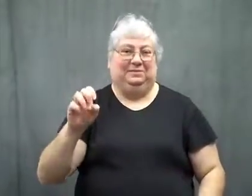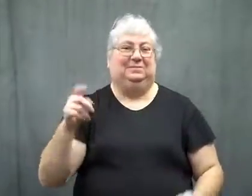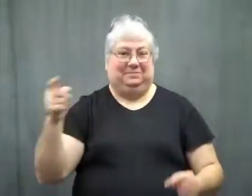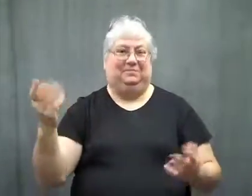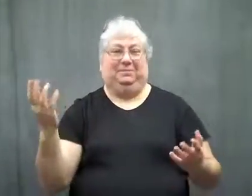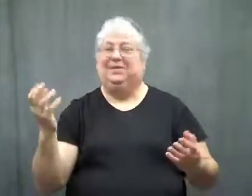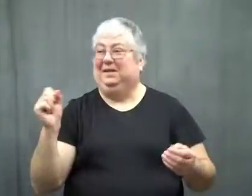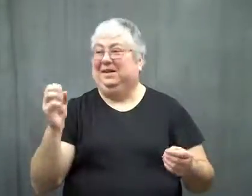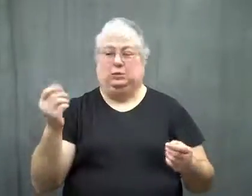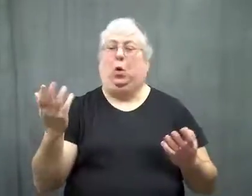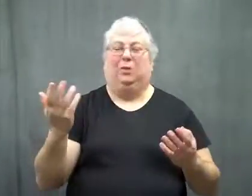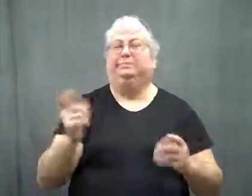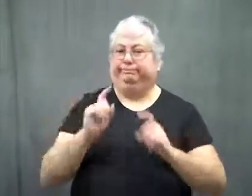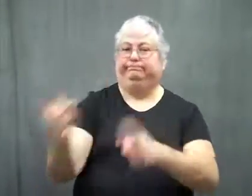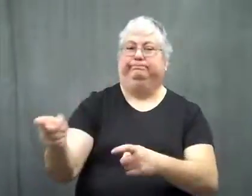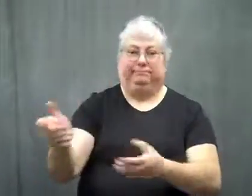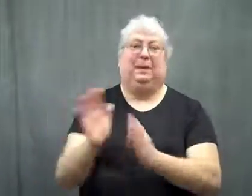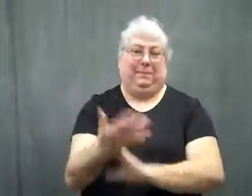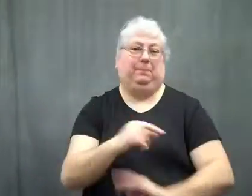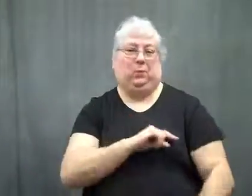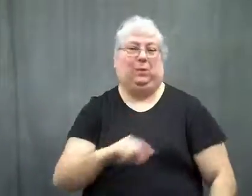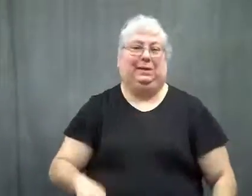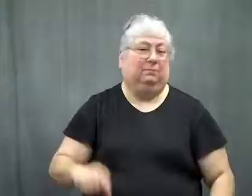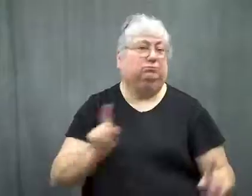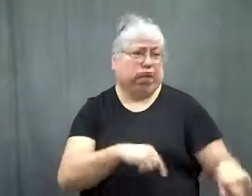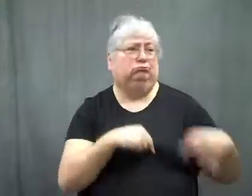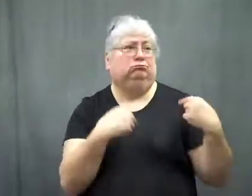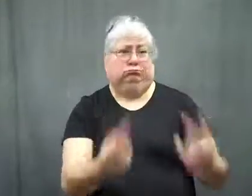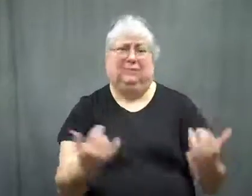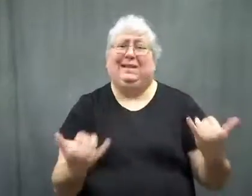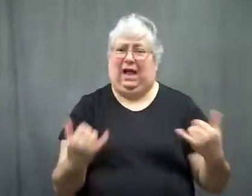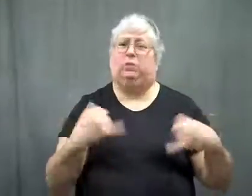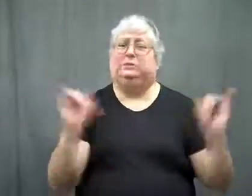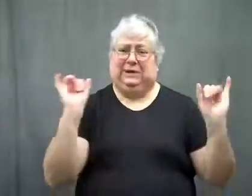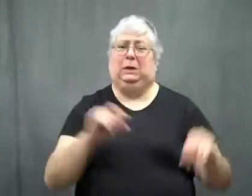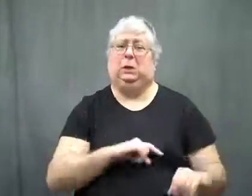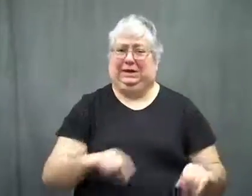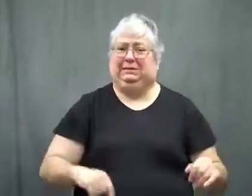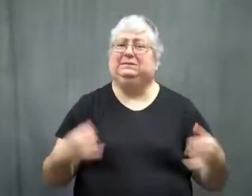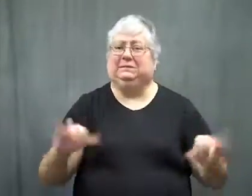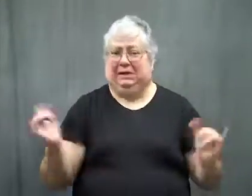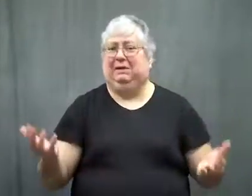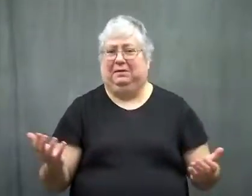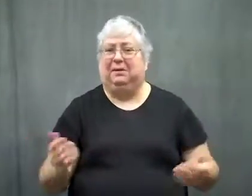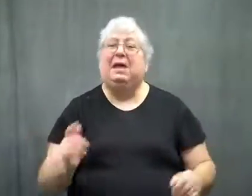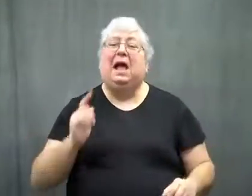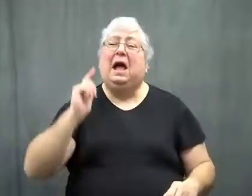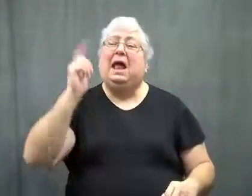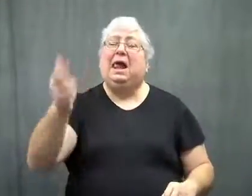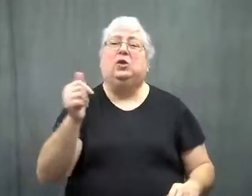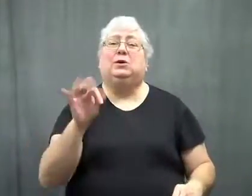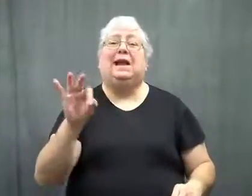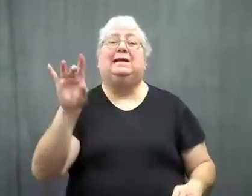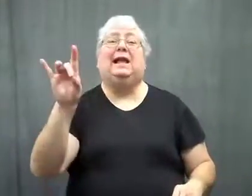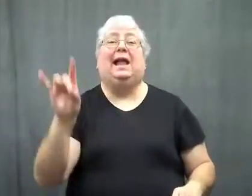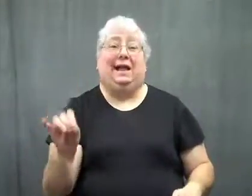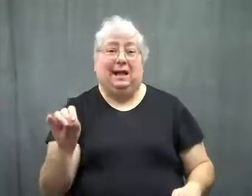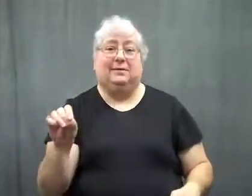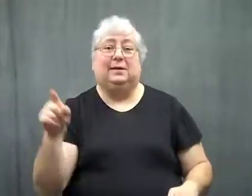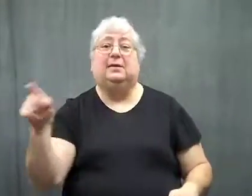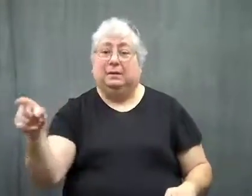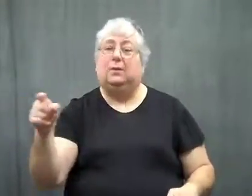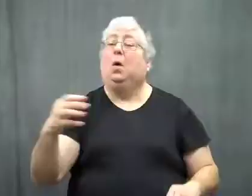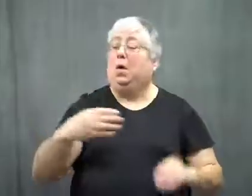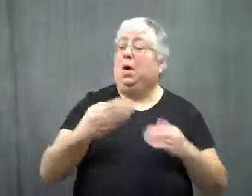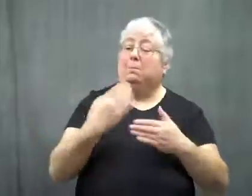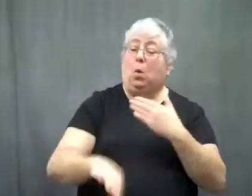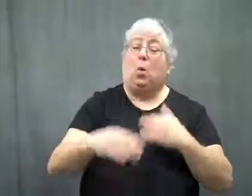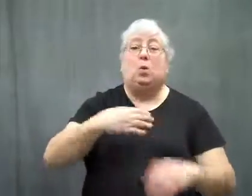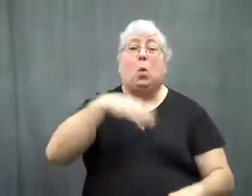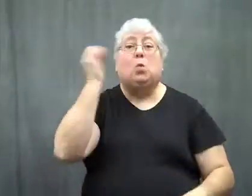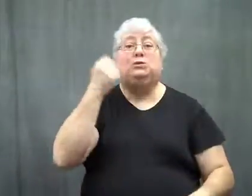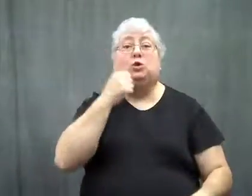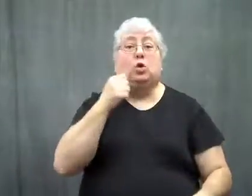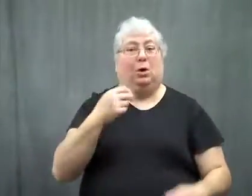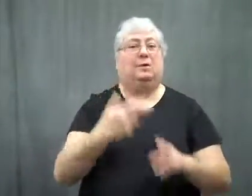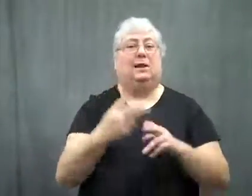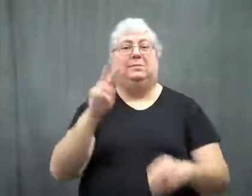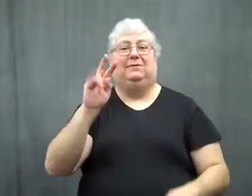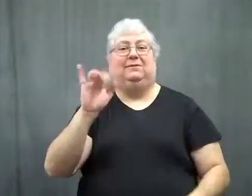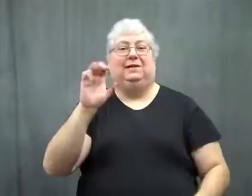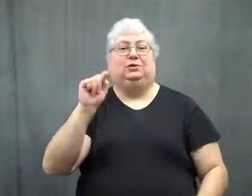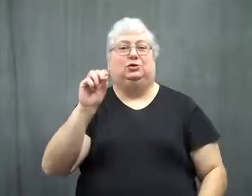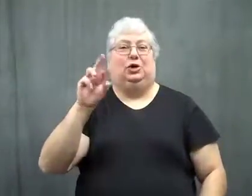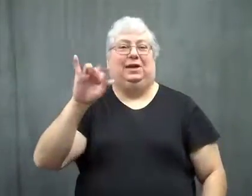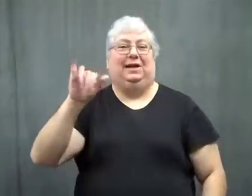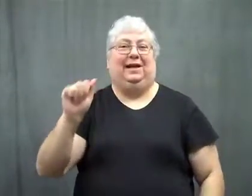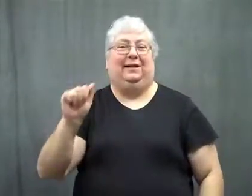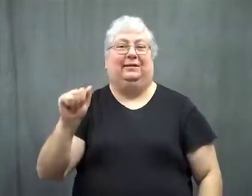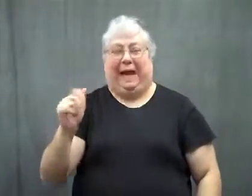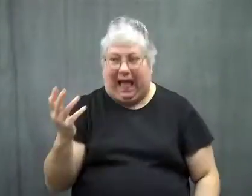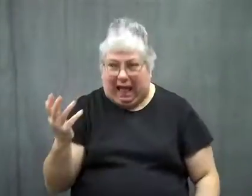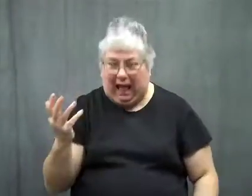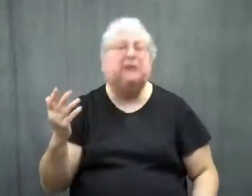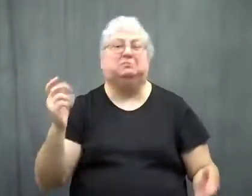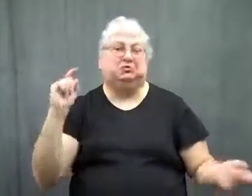She was given the right to be Queen, and still is.